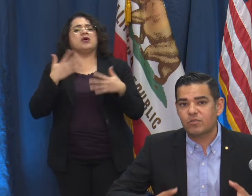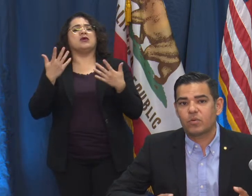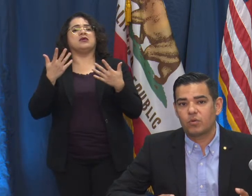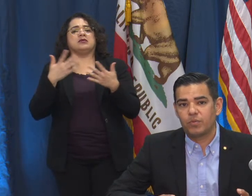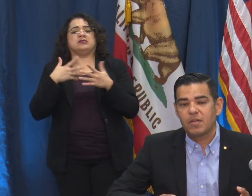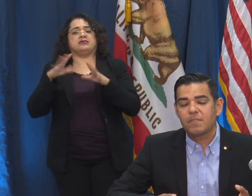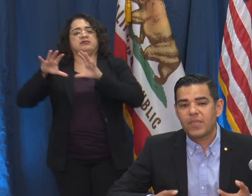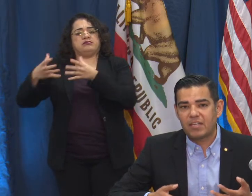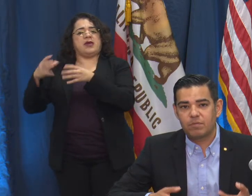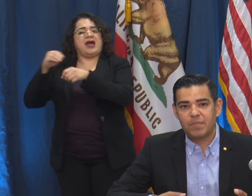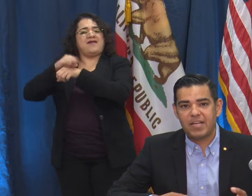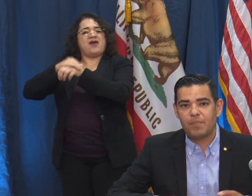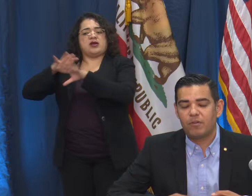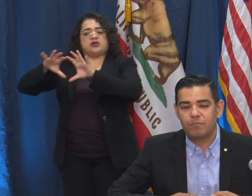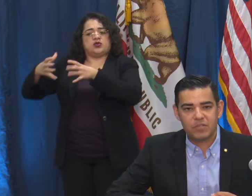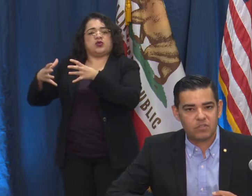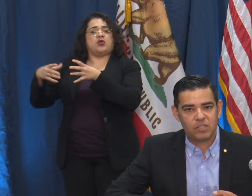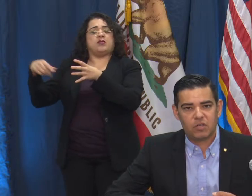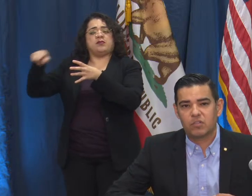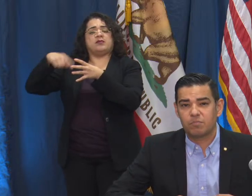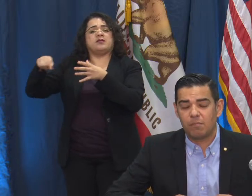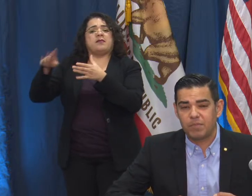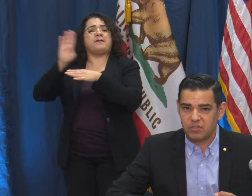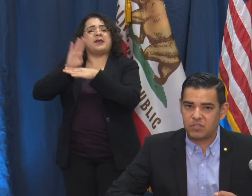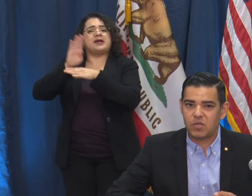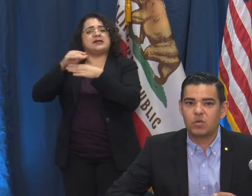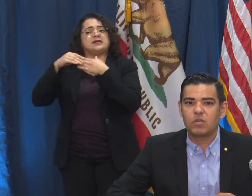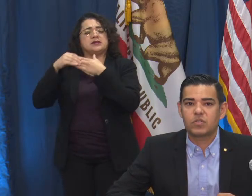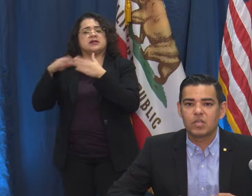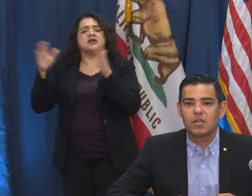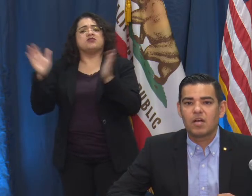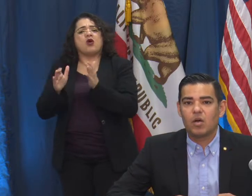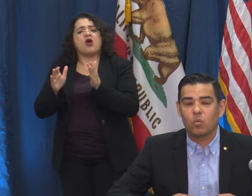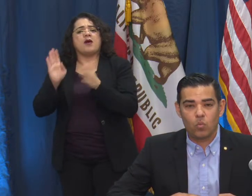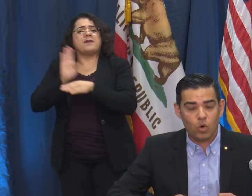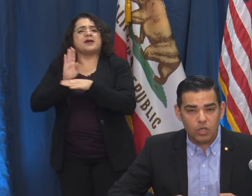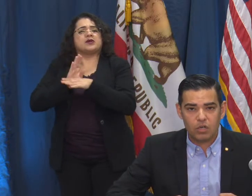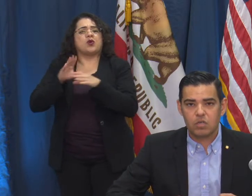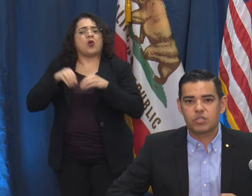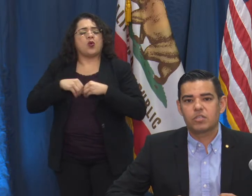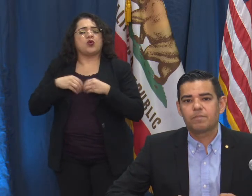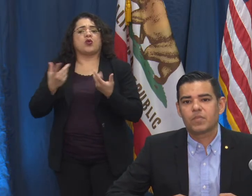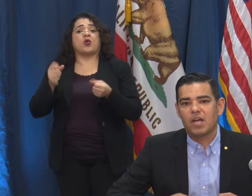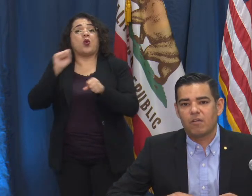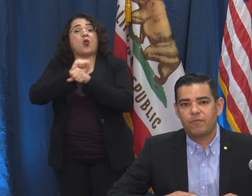group that has been made up of business leaders, small business owners, workers,